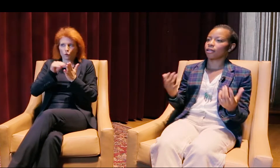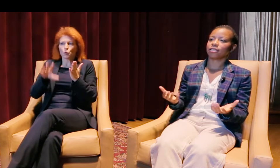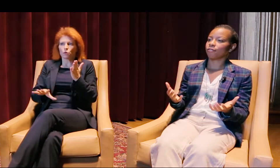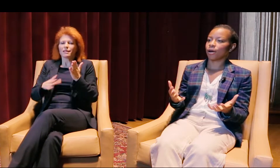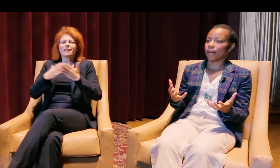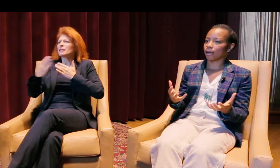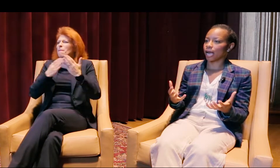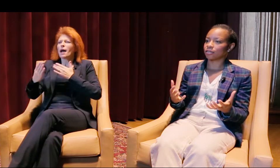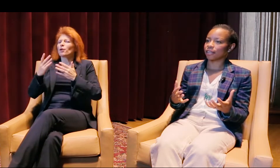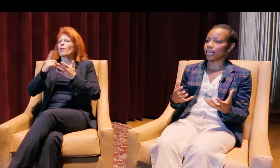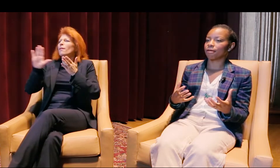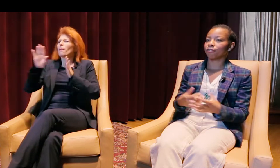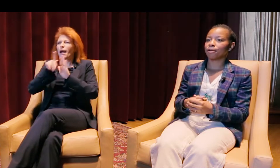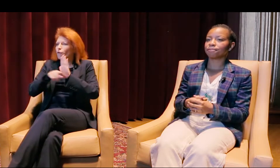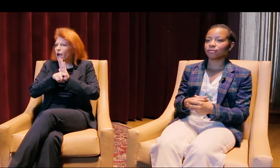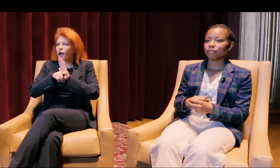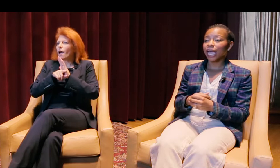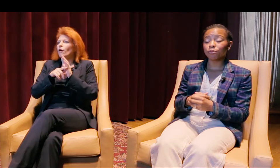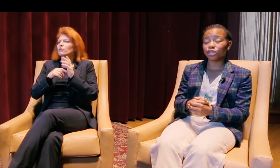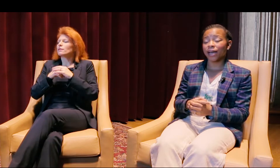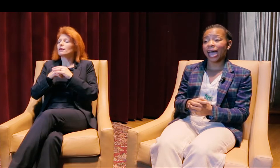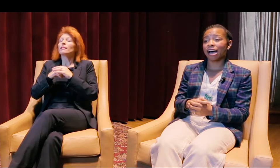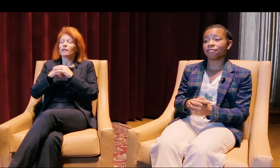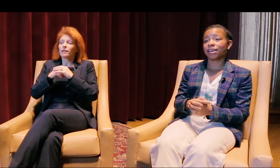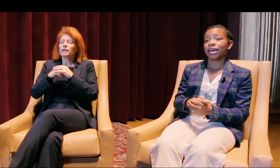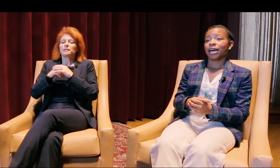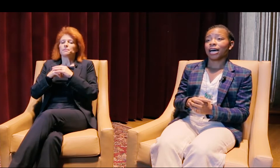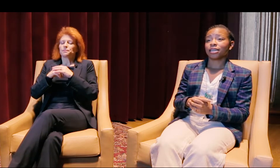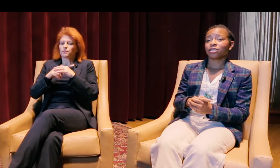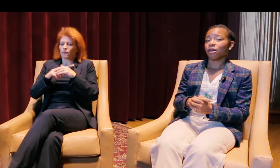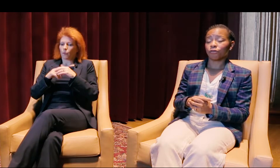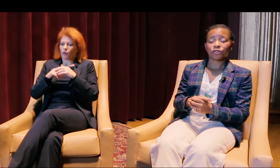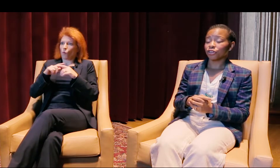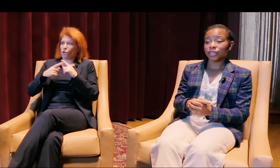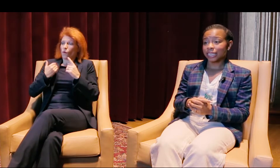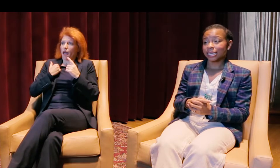regardless of what background they come from and when you have over 30 different